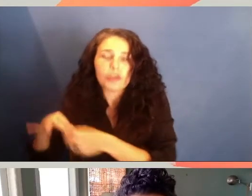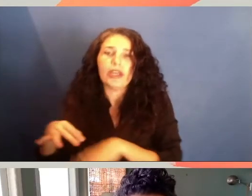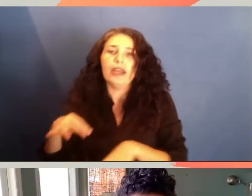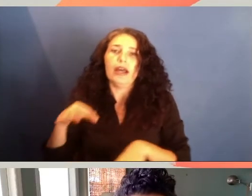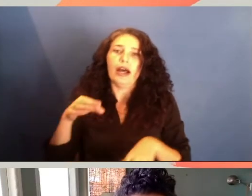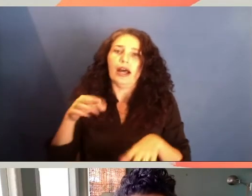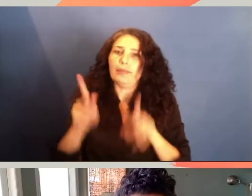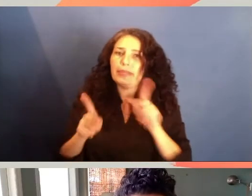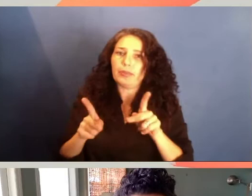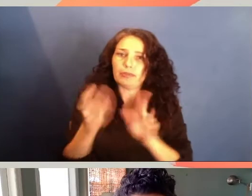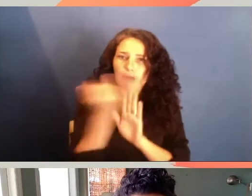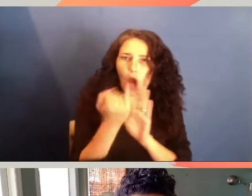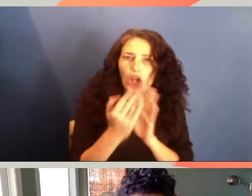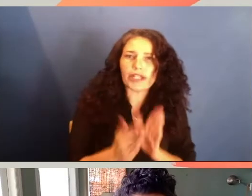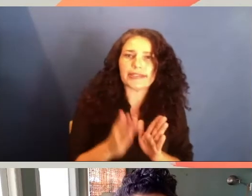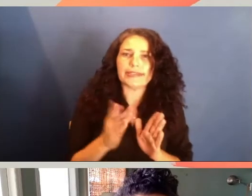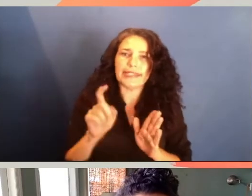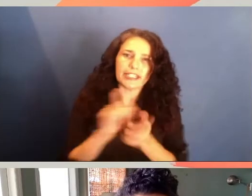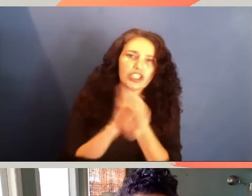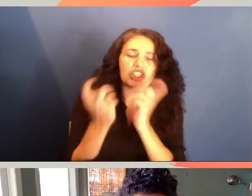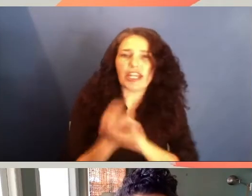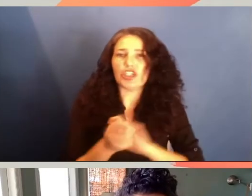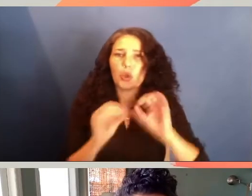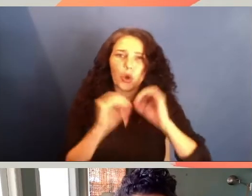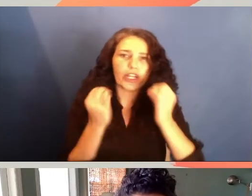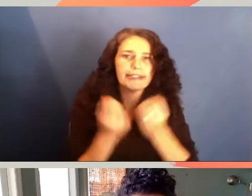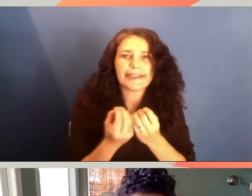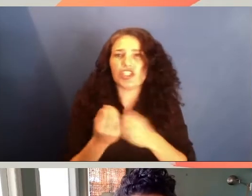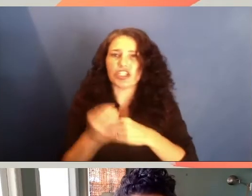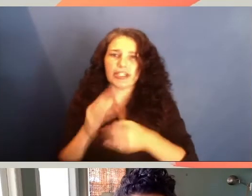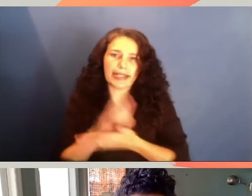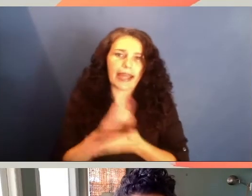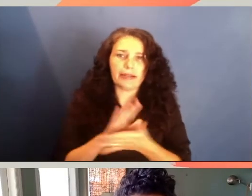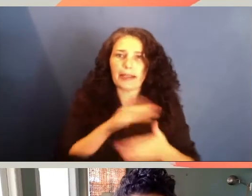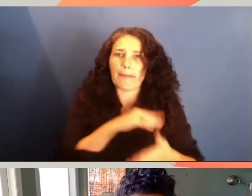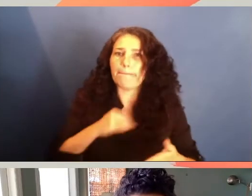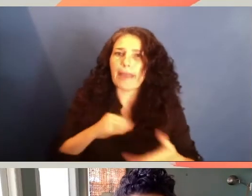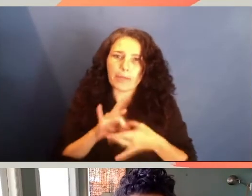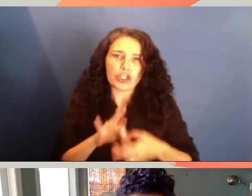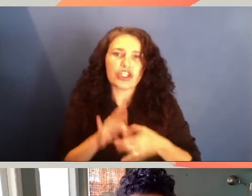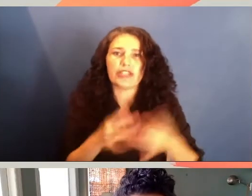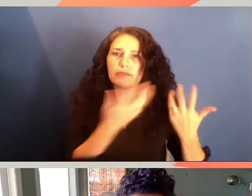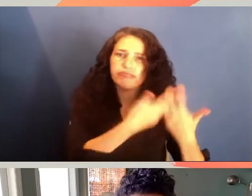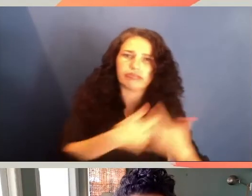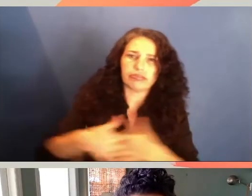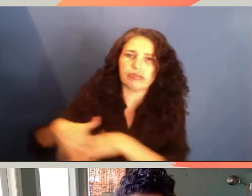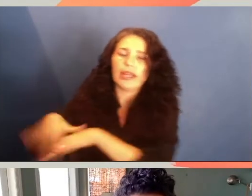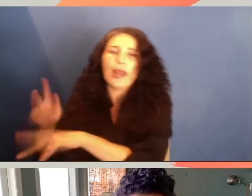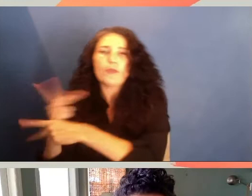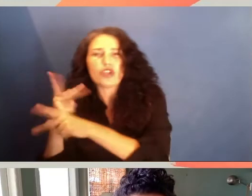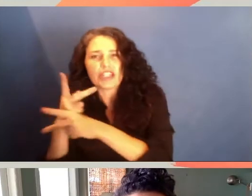changing Academy memberships, and how our productions are run, and all these things, but it has to start with us as individuals.